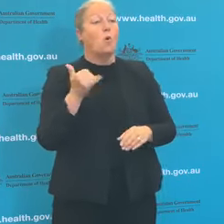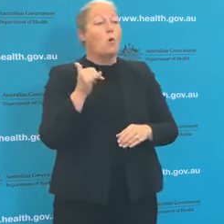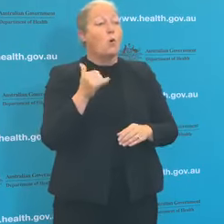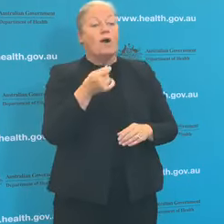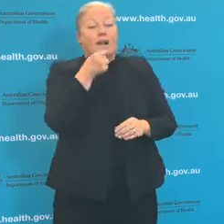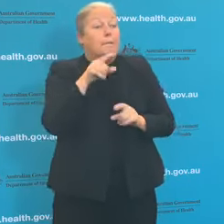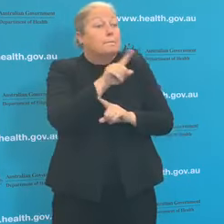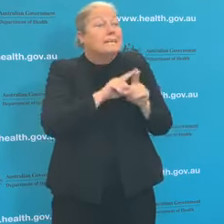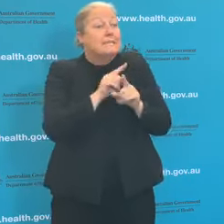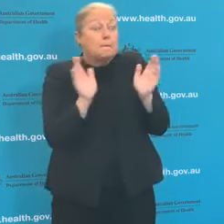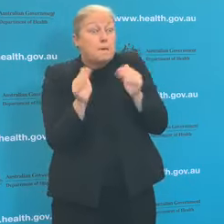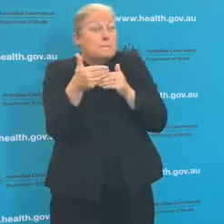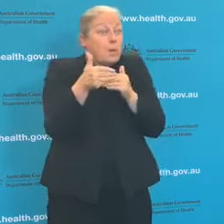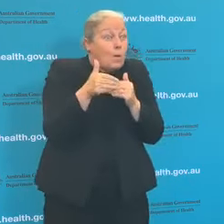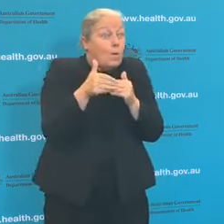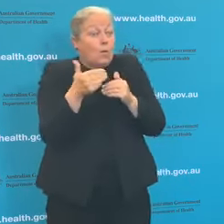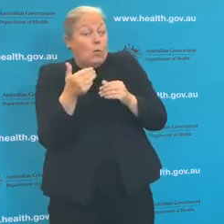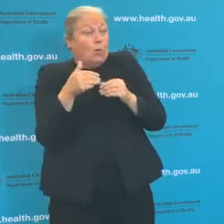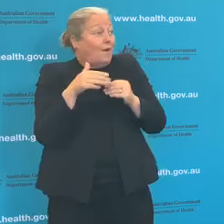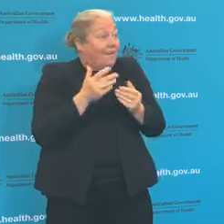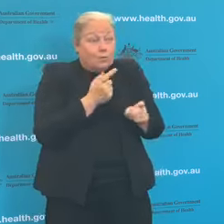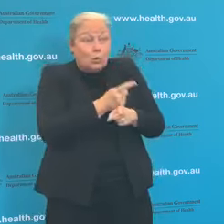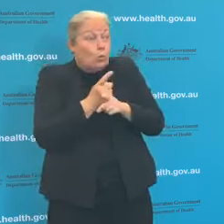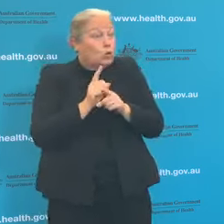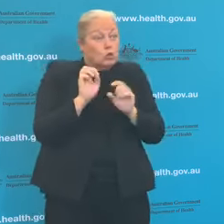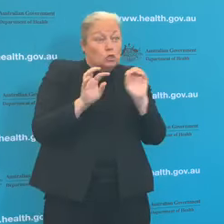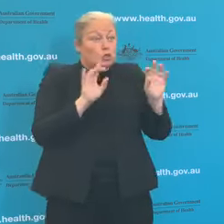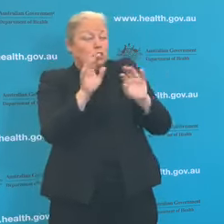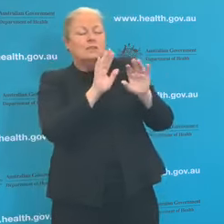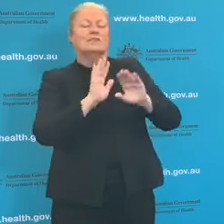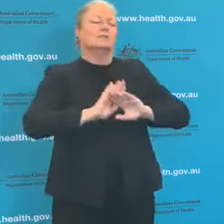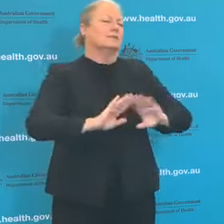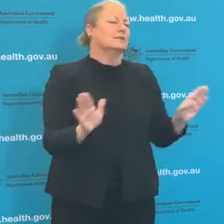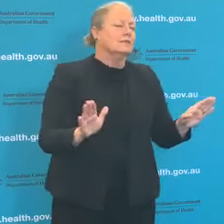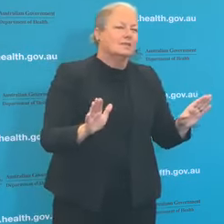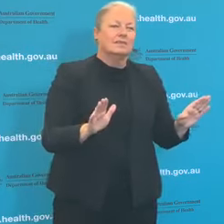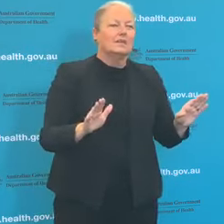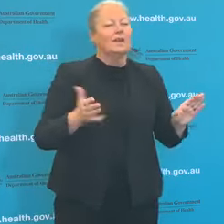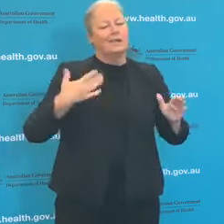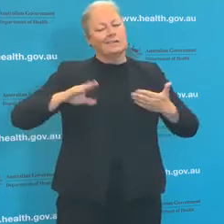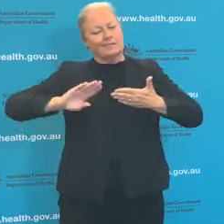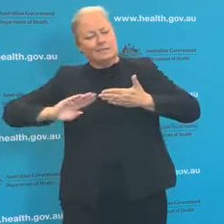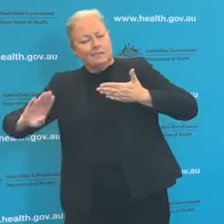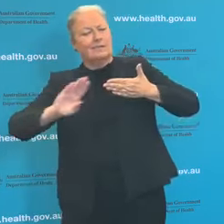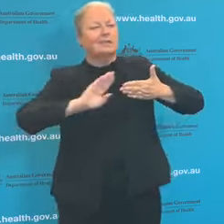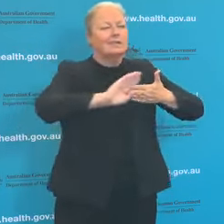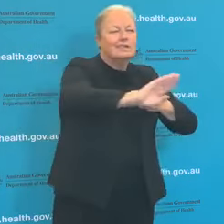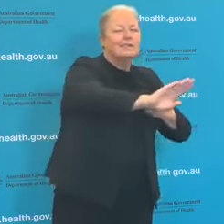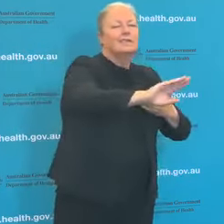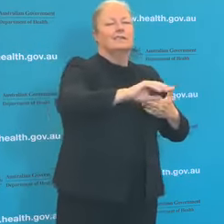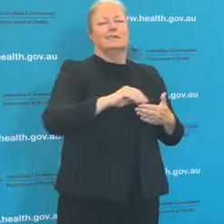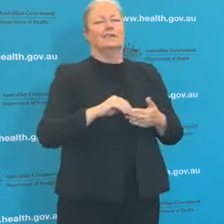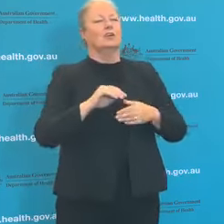Using video meetings where it's possible to do it. Not travelling interstate for a